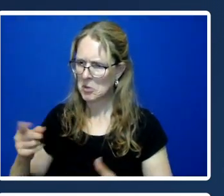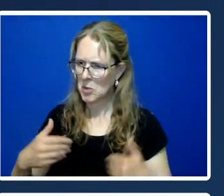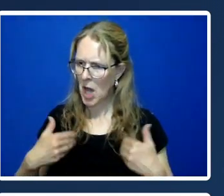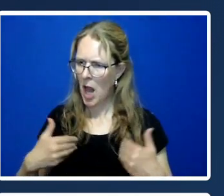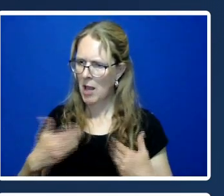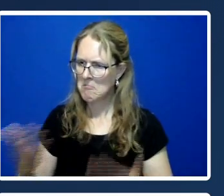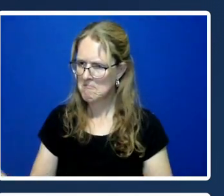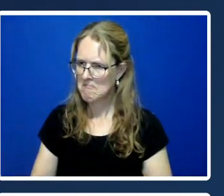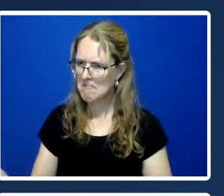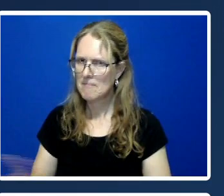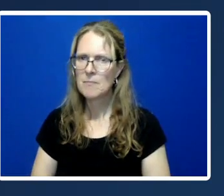Kathleen Pool: I can. I think what we